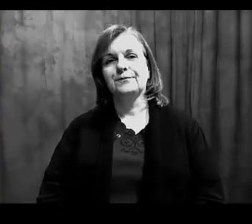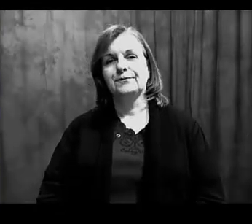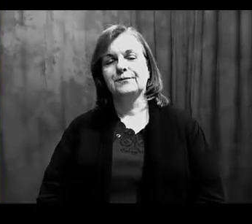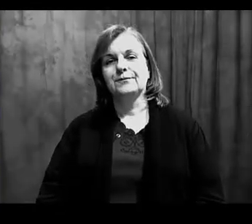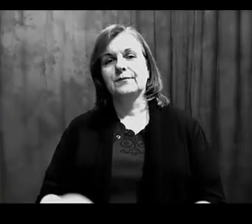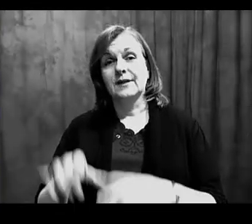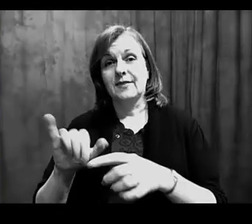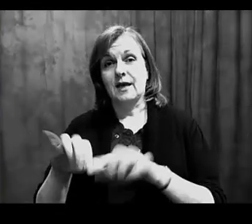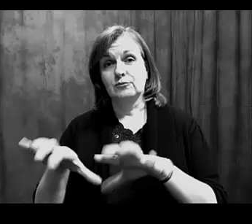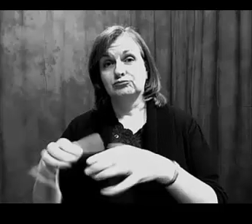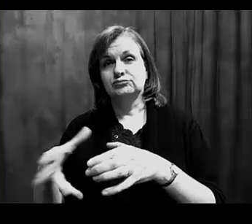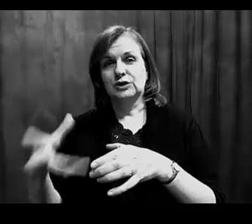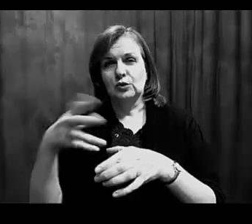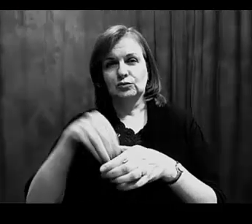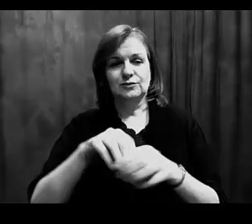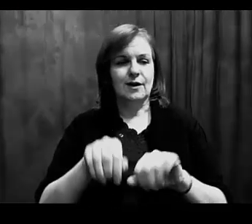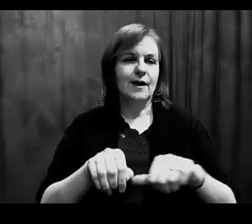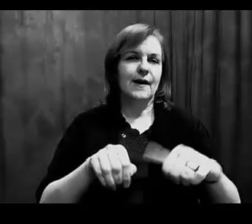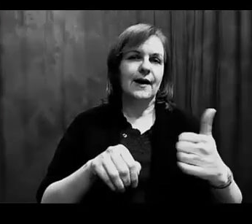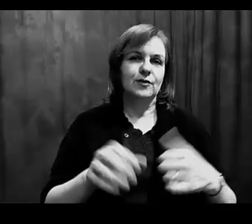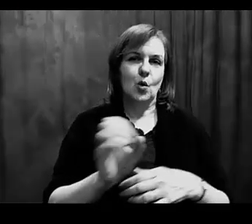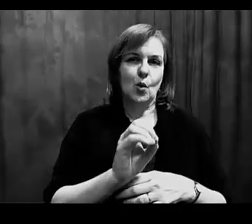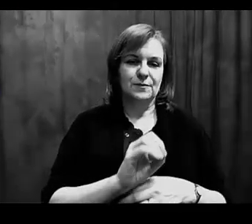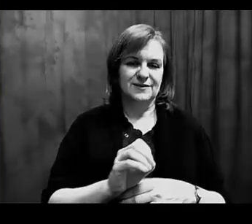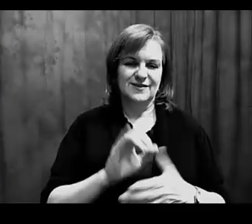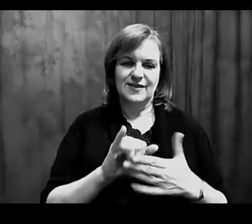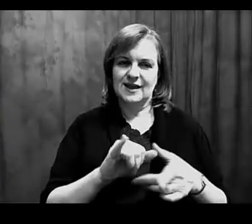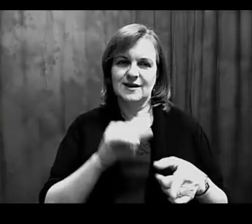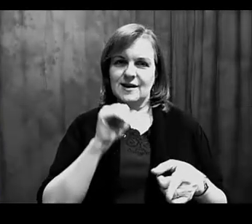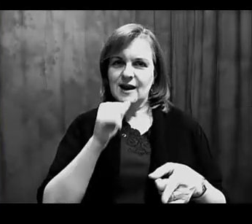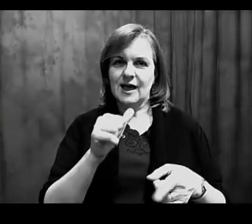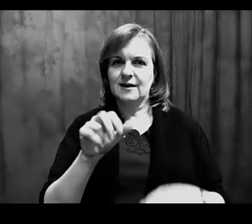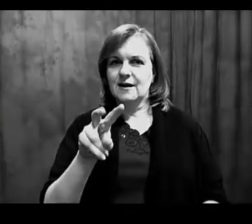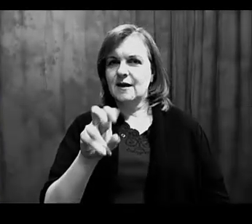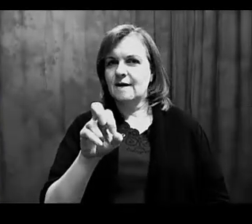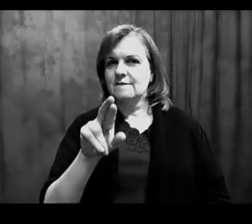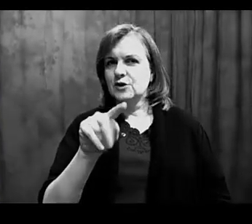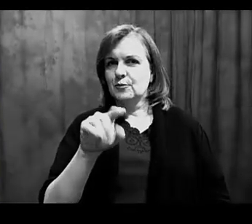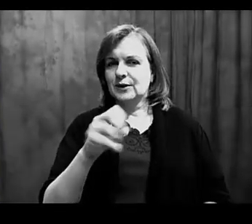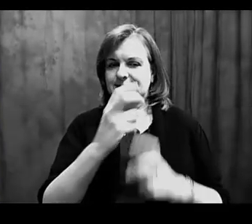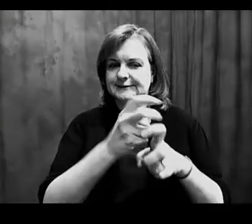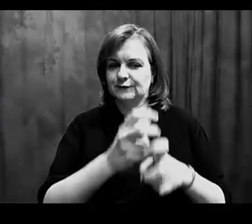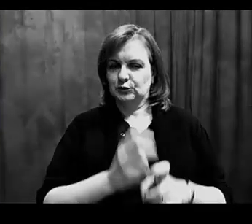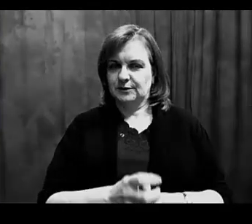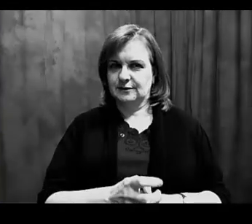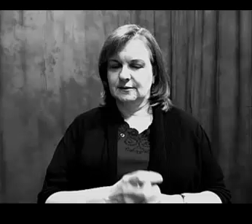but it also includes a lot of other organisms that are not vertebrates